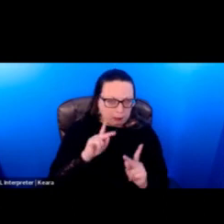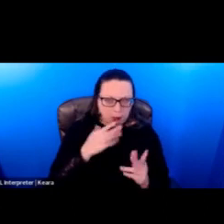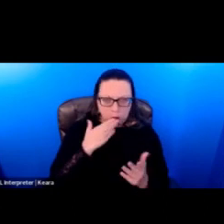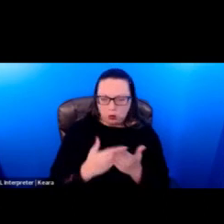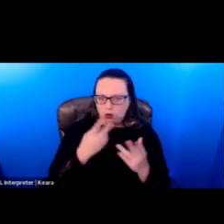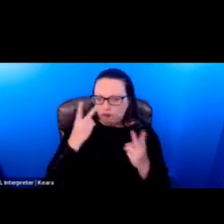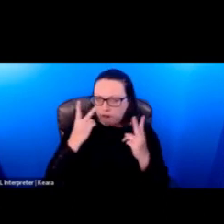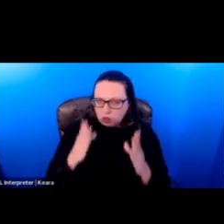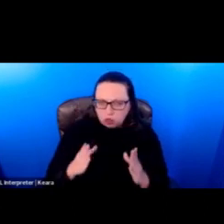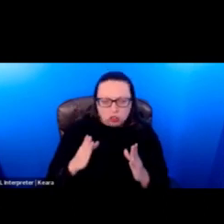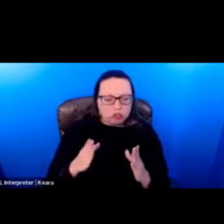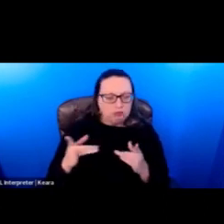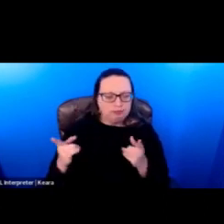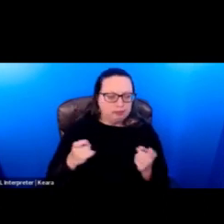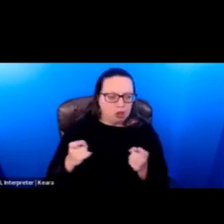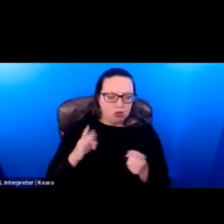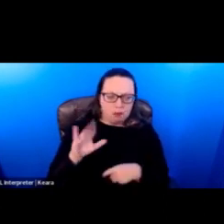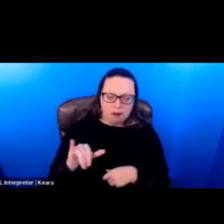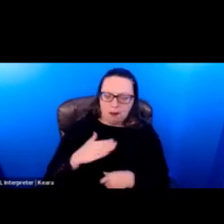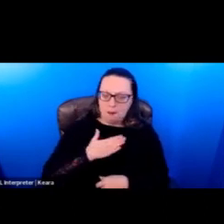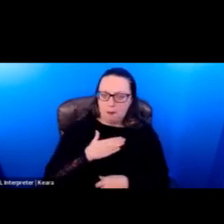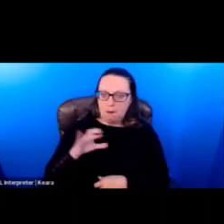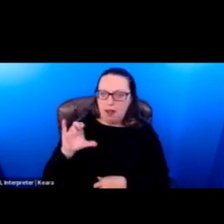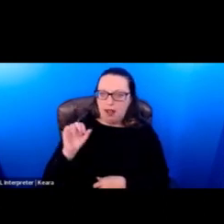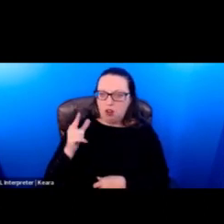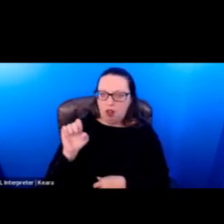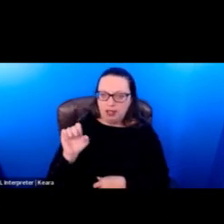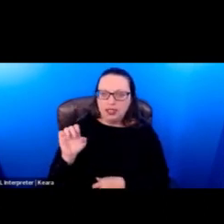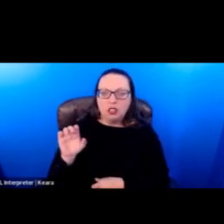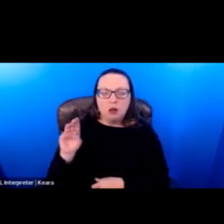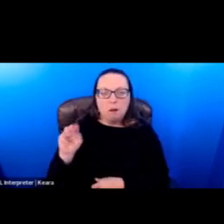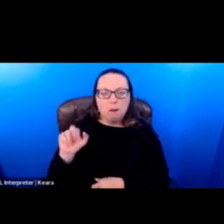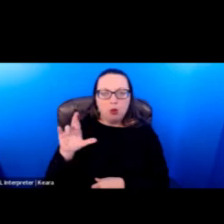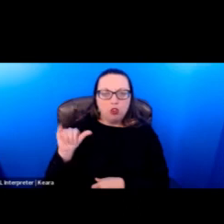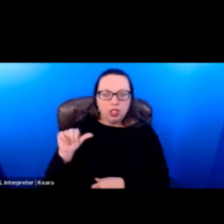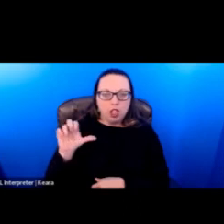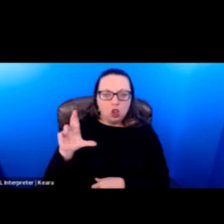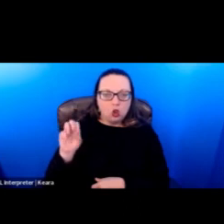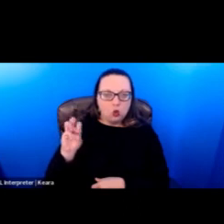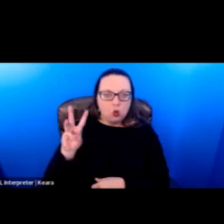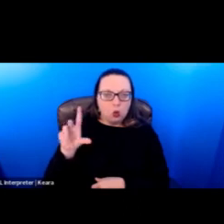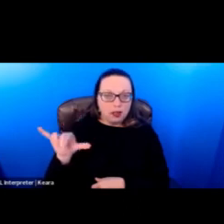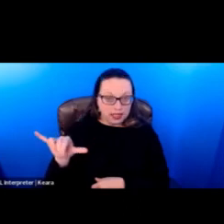moderated by my colleague, Maria Crowley. And you can listen to it and you can take away some of